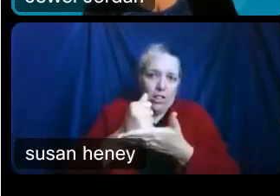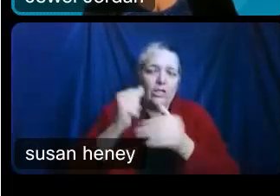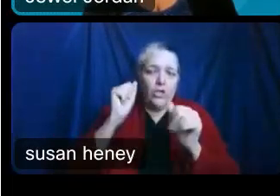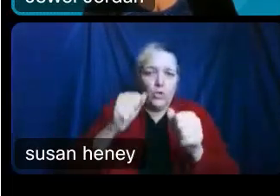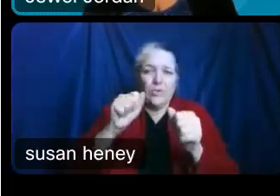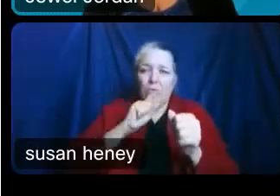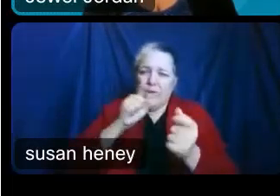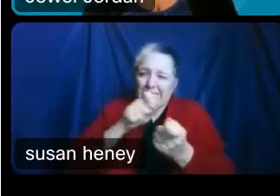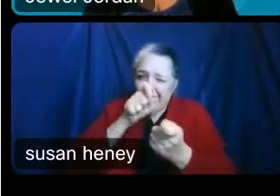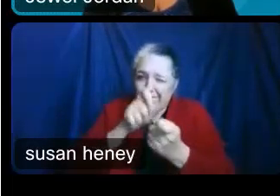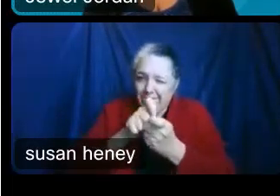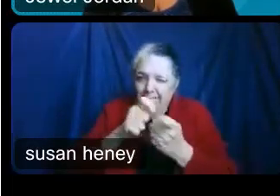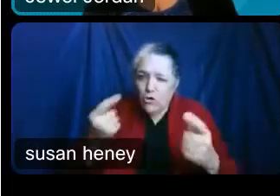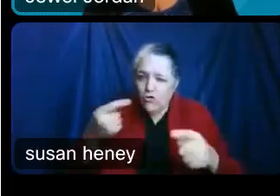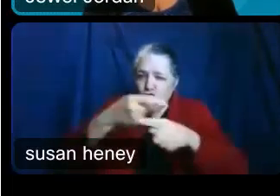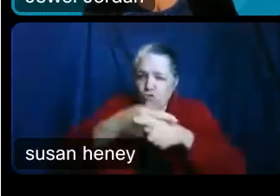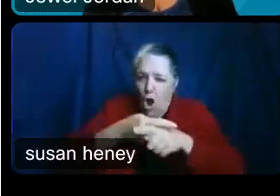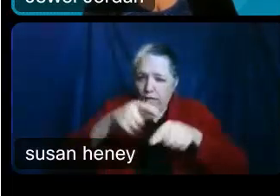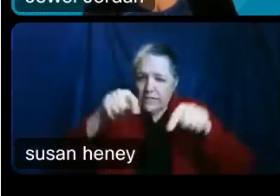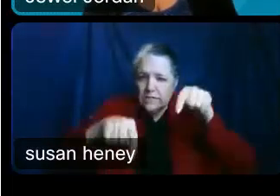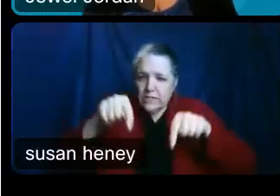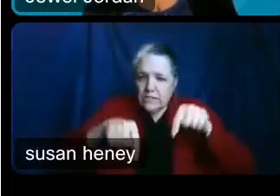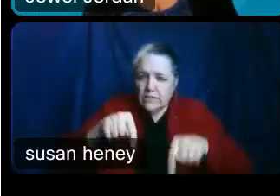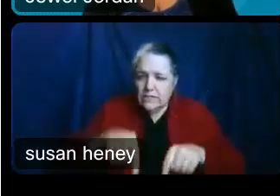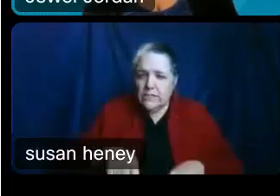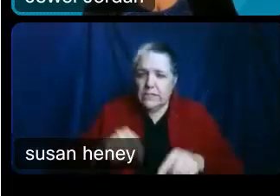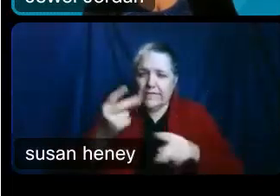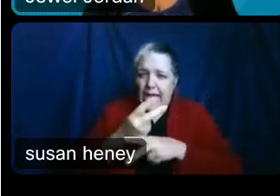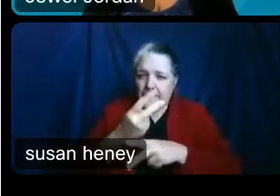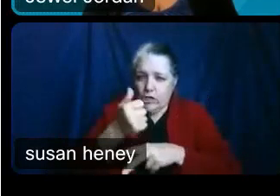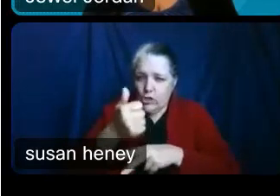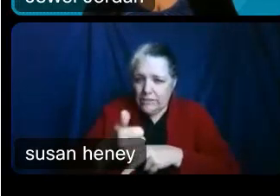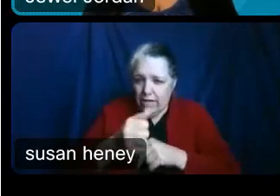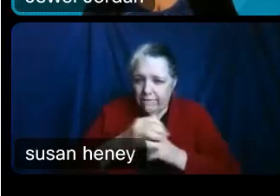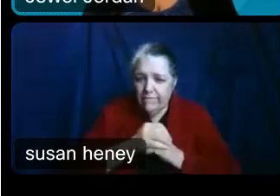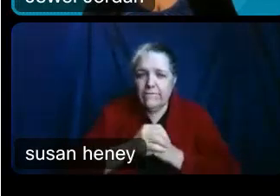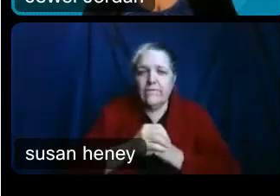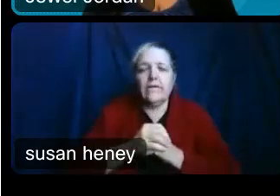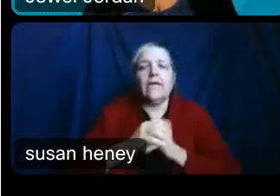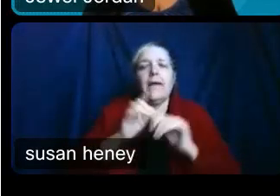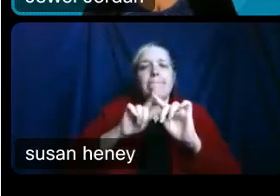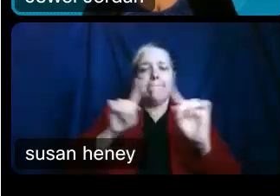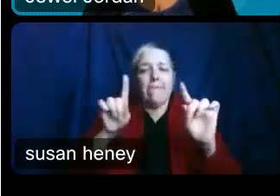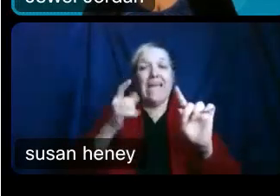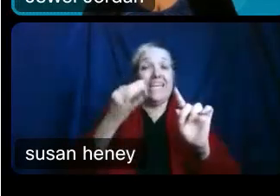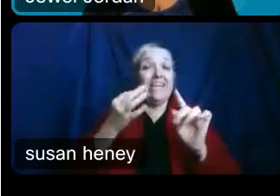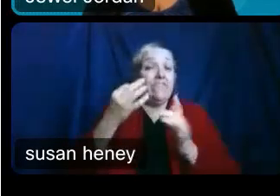you were looking for yourself. But if the data you're looking for are published, the